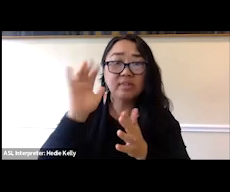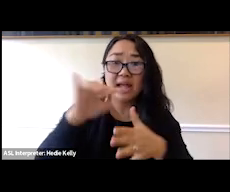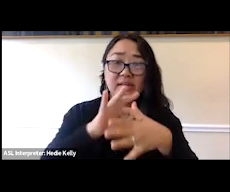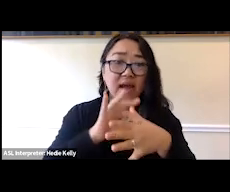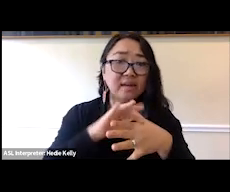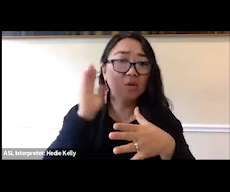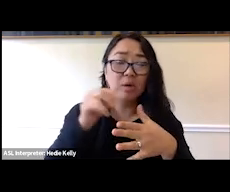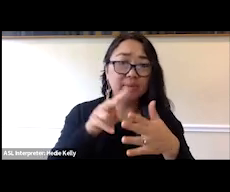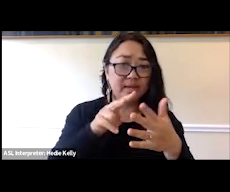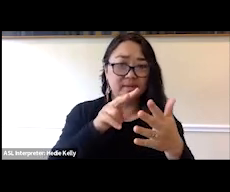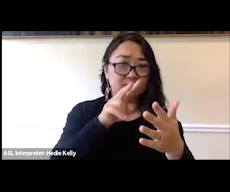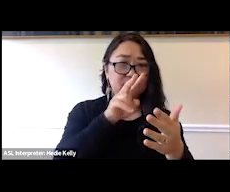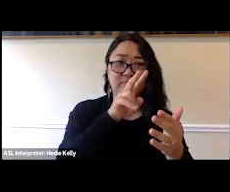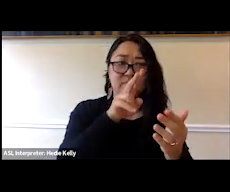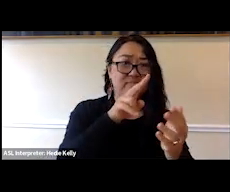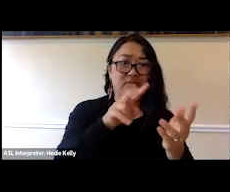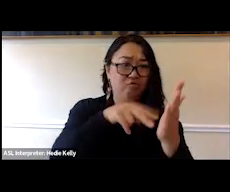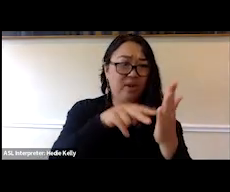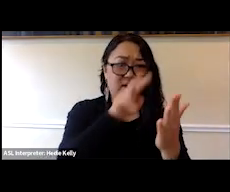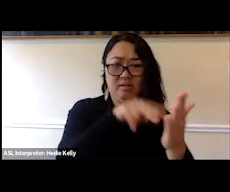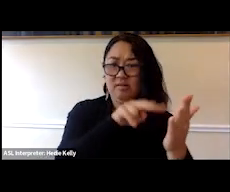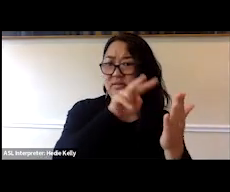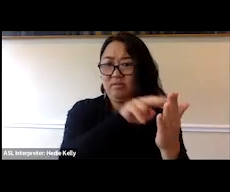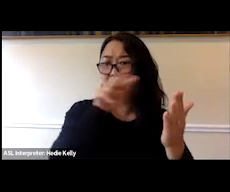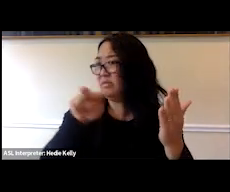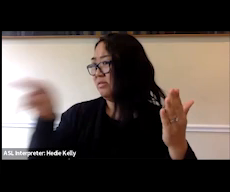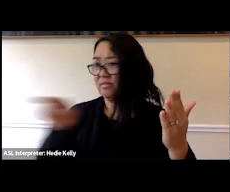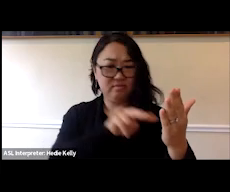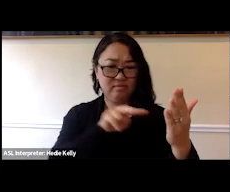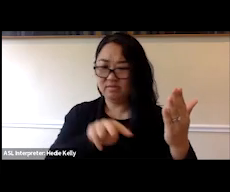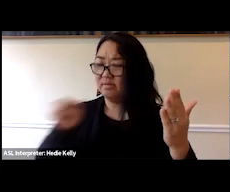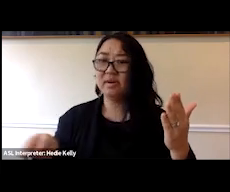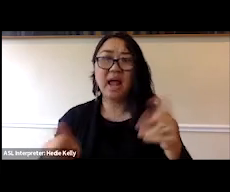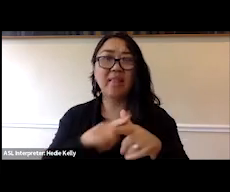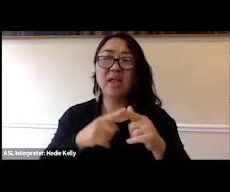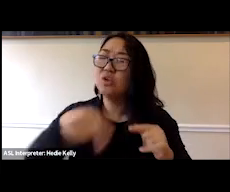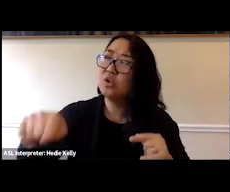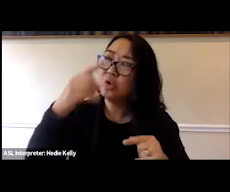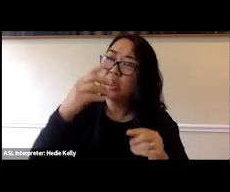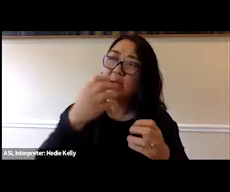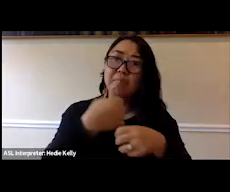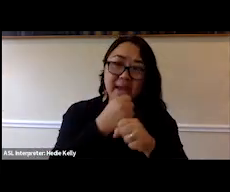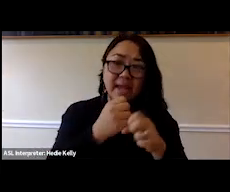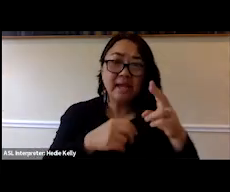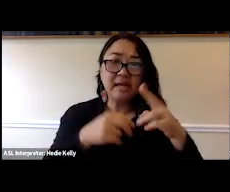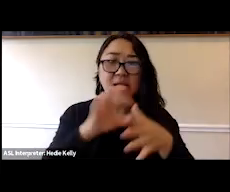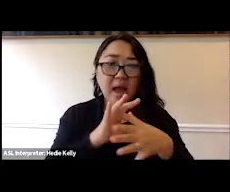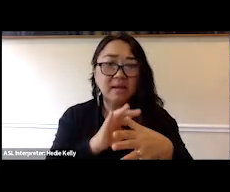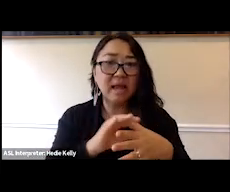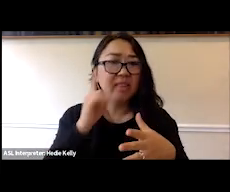If we're cited users or cited designers and building content we haven't thought about, what is that linear listening experience?